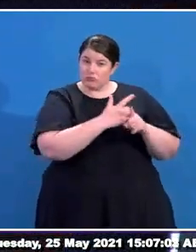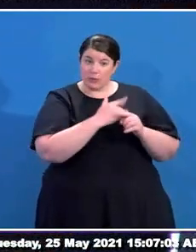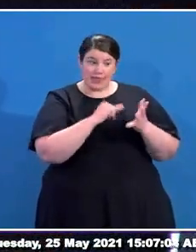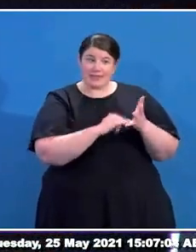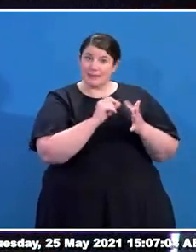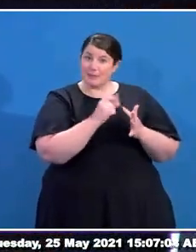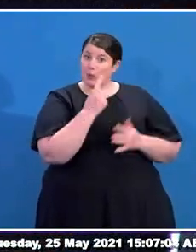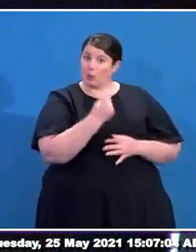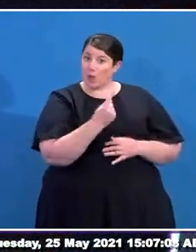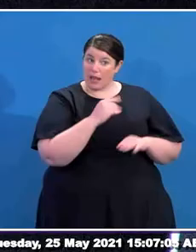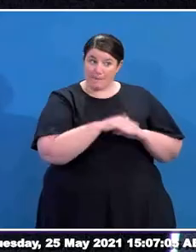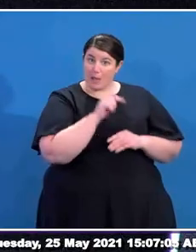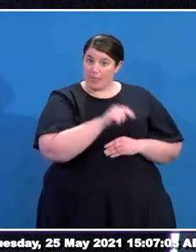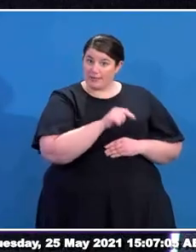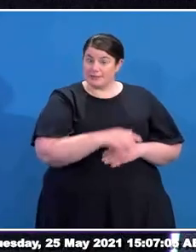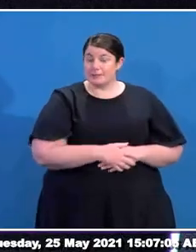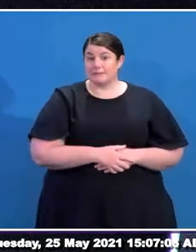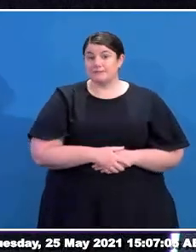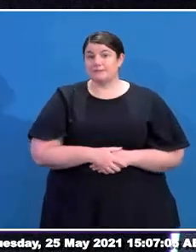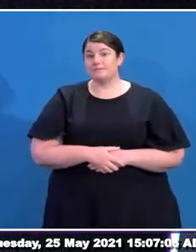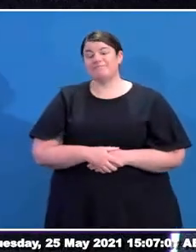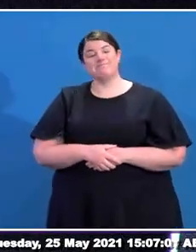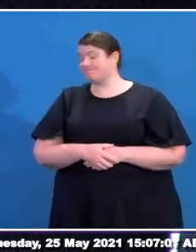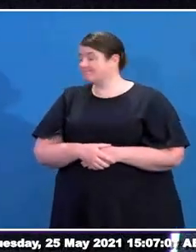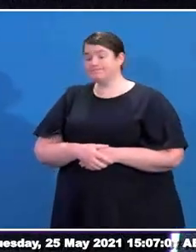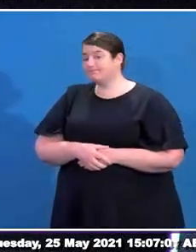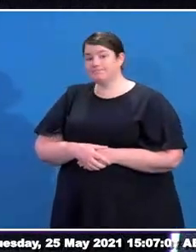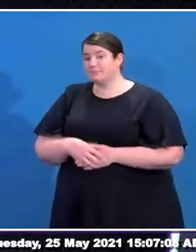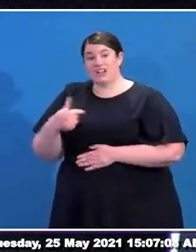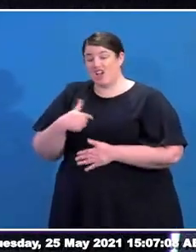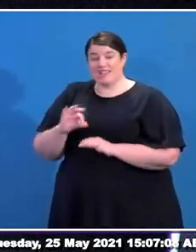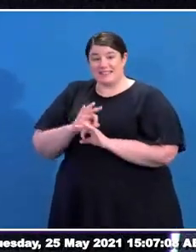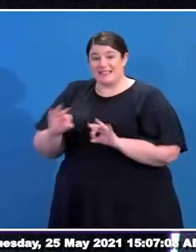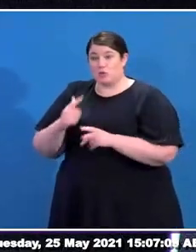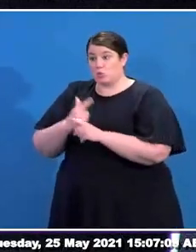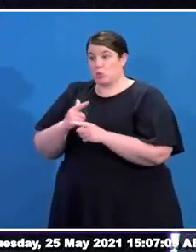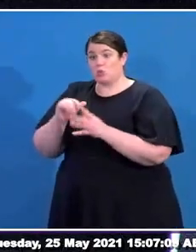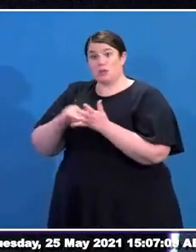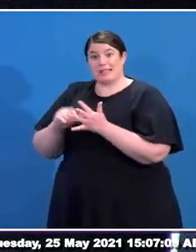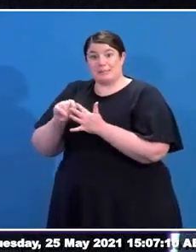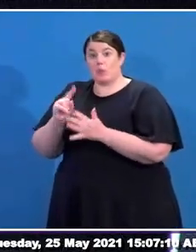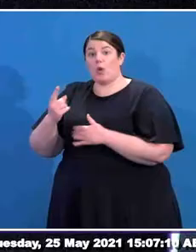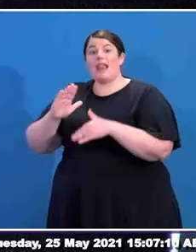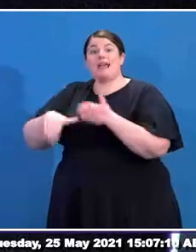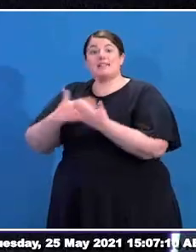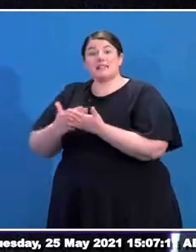I didn't speak to SP1 until after the police had cleared.